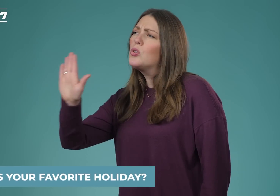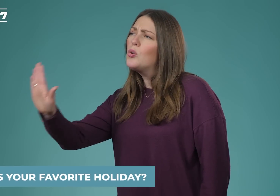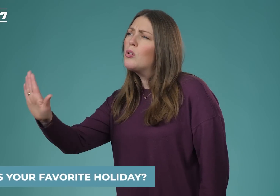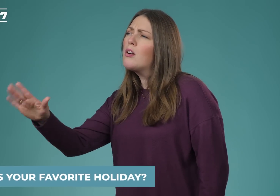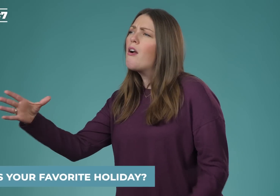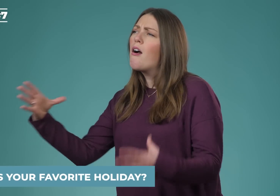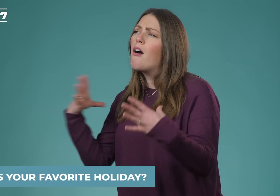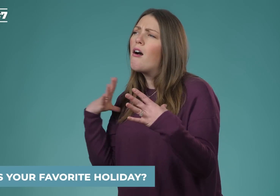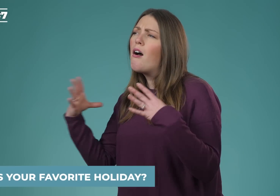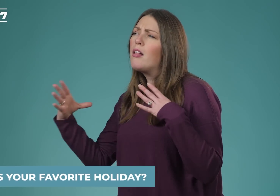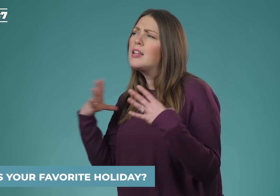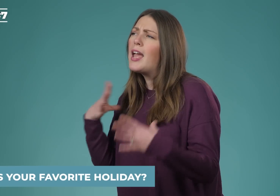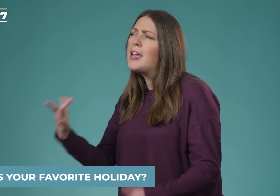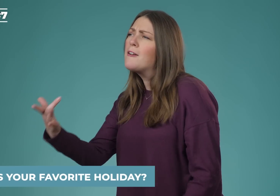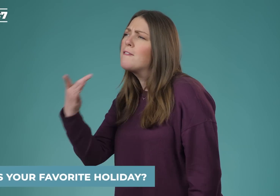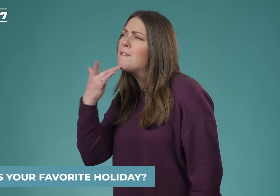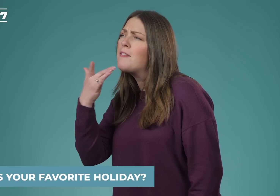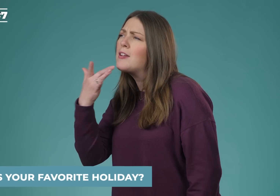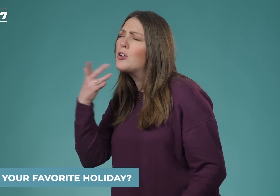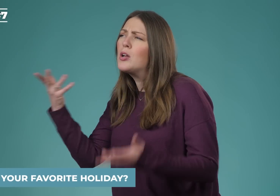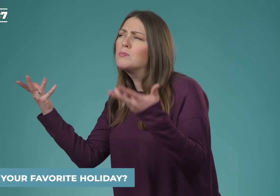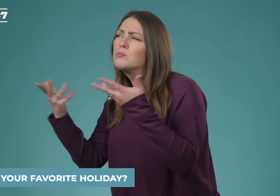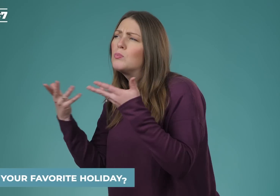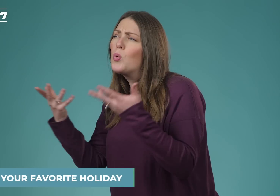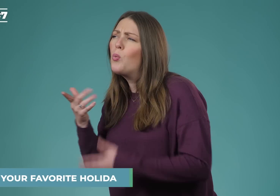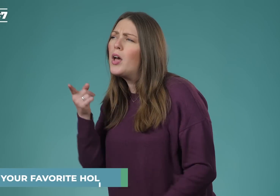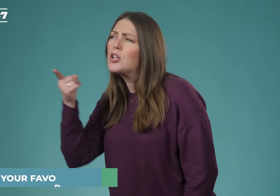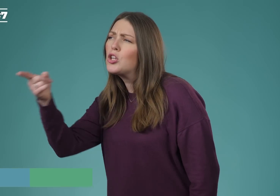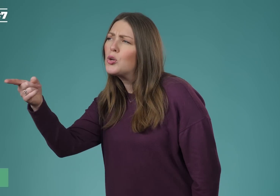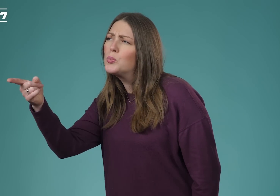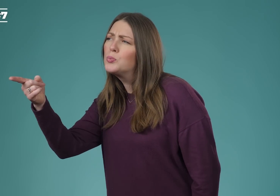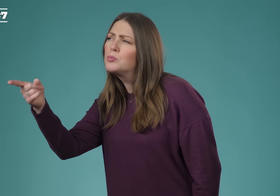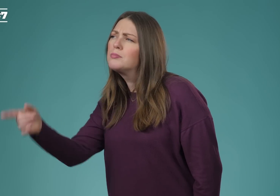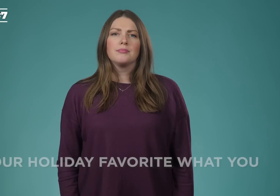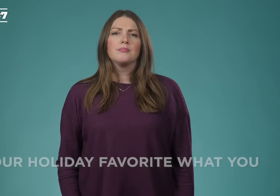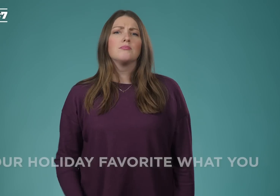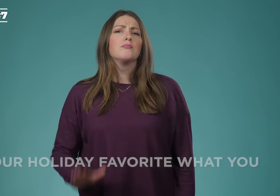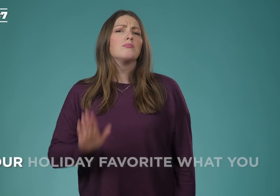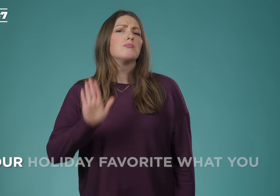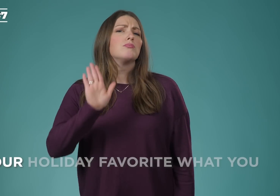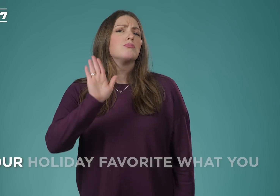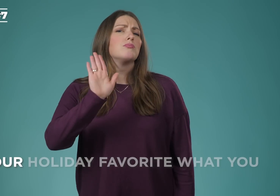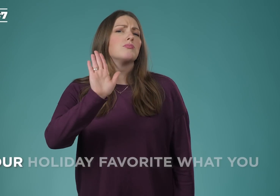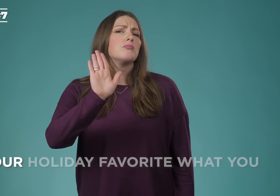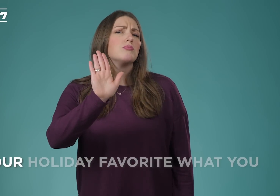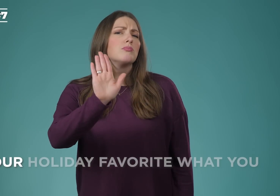Your holiday. Favorite. What? You.